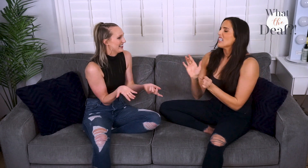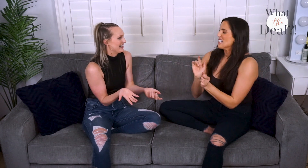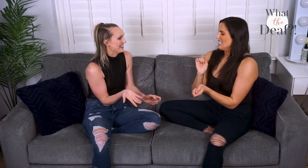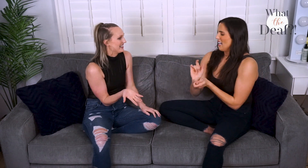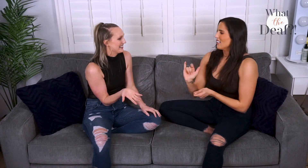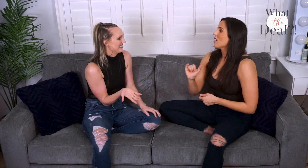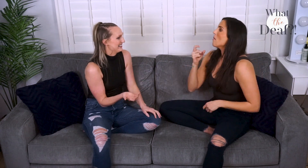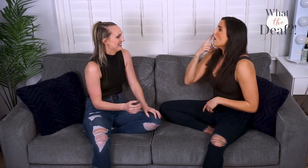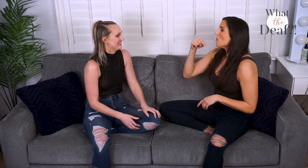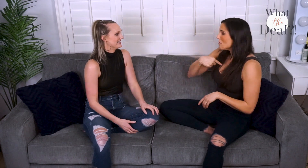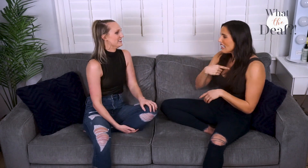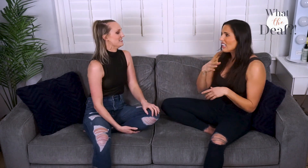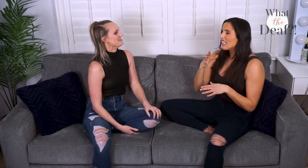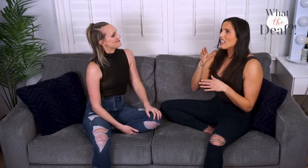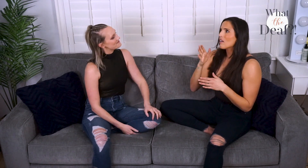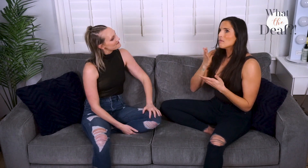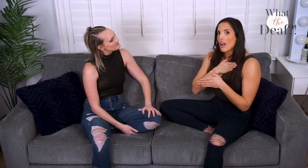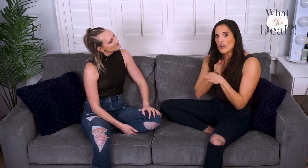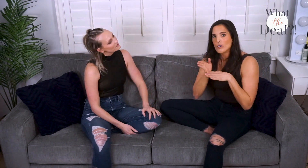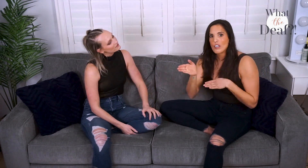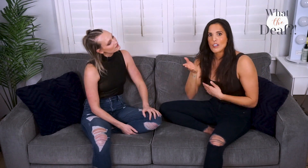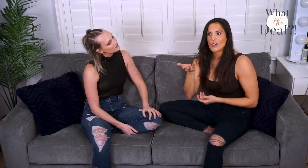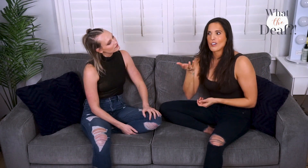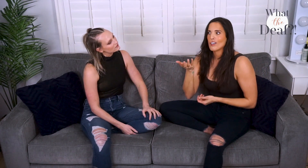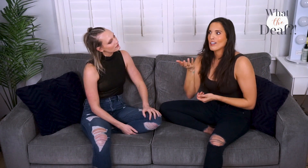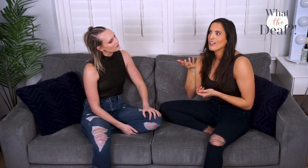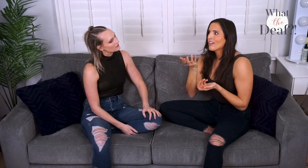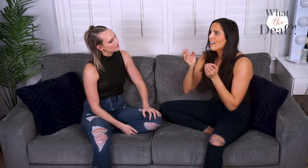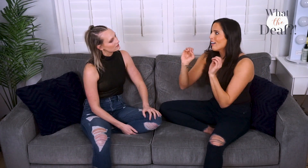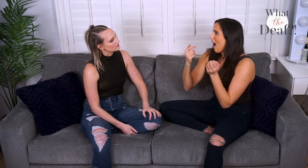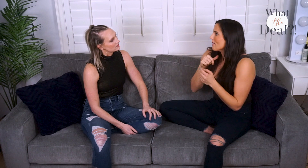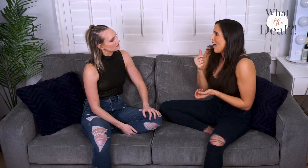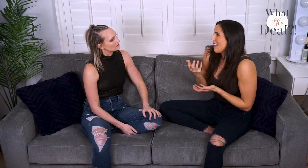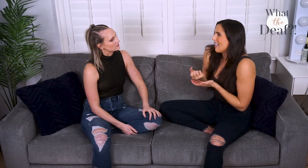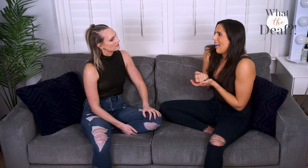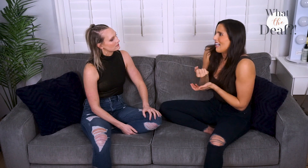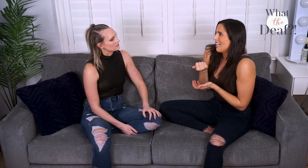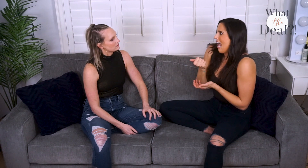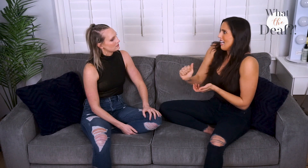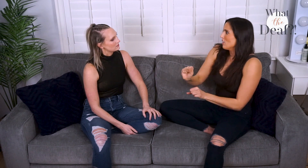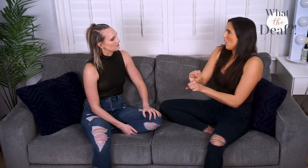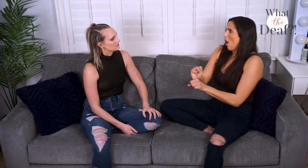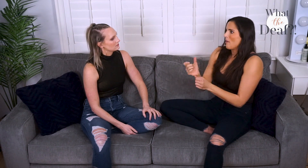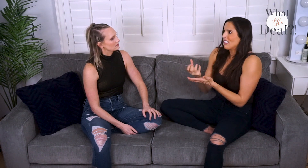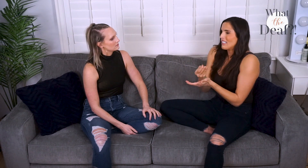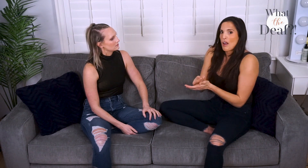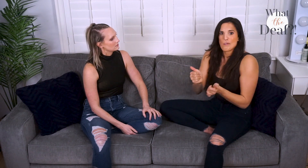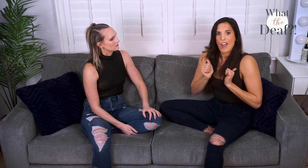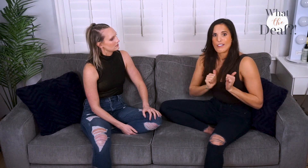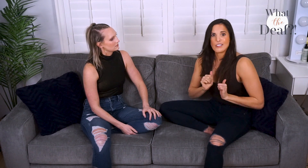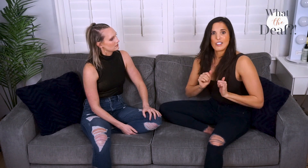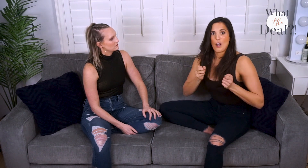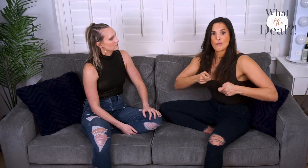I mean, let's be real. But for me in my career, I wasn't getting a lot of jobs and income